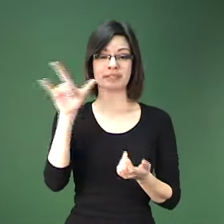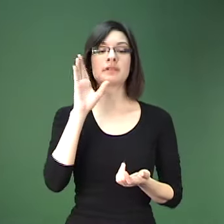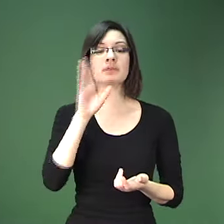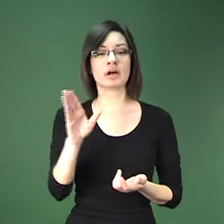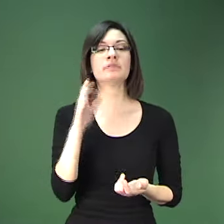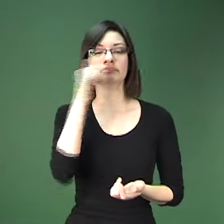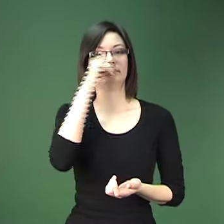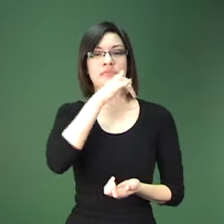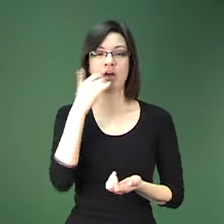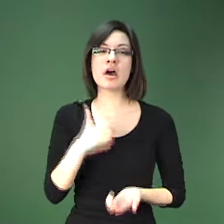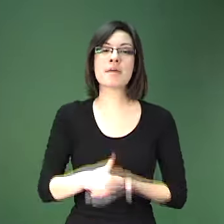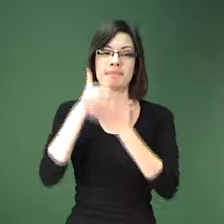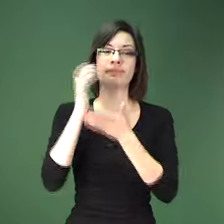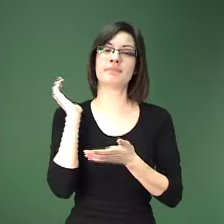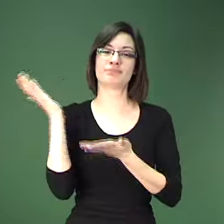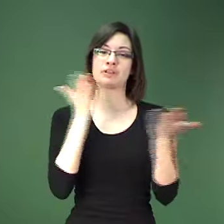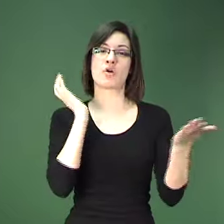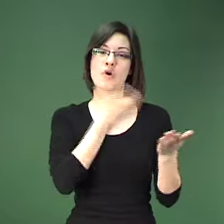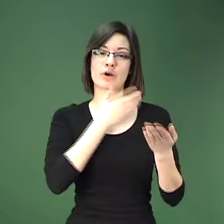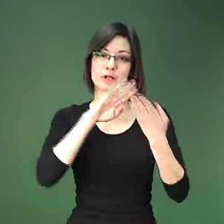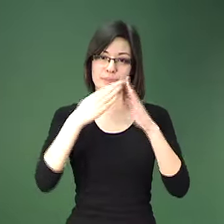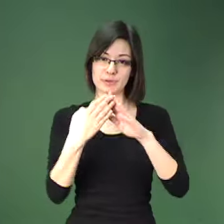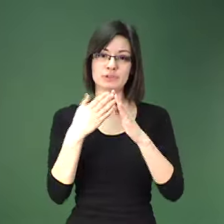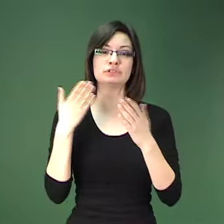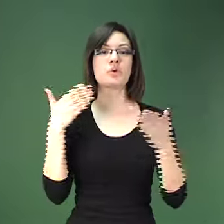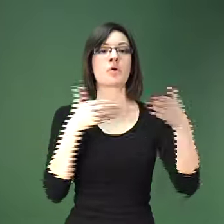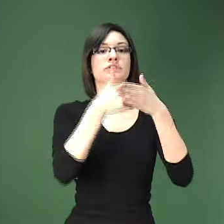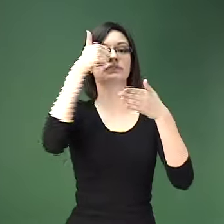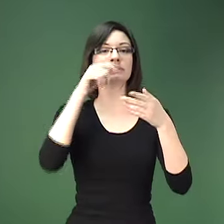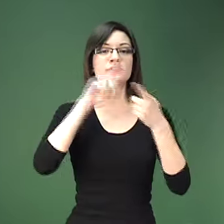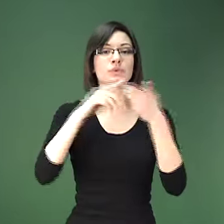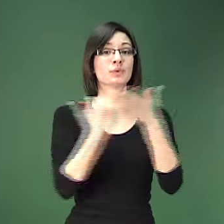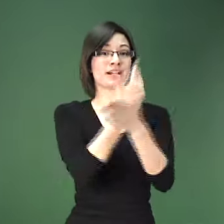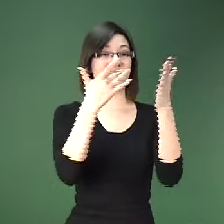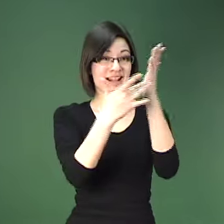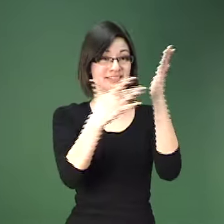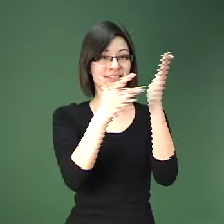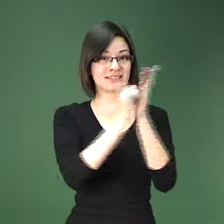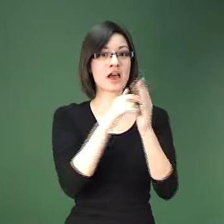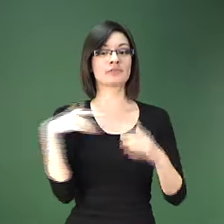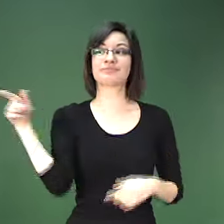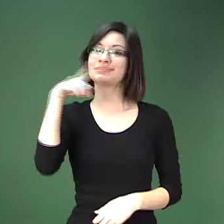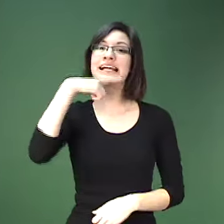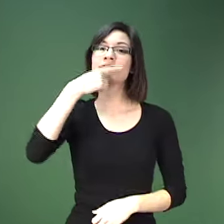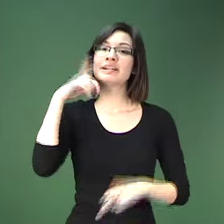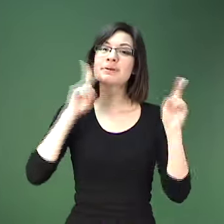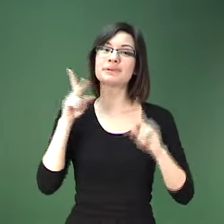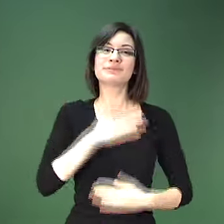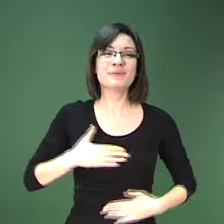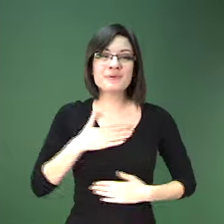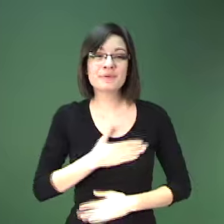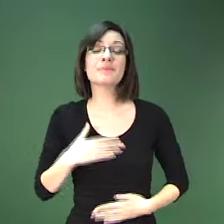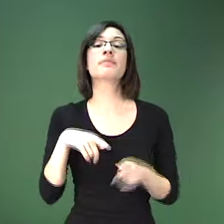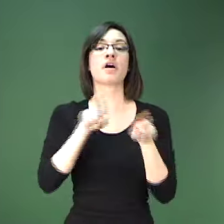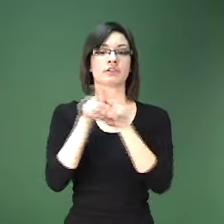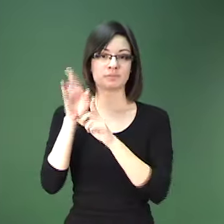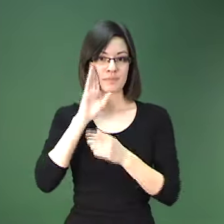This bill will bring our community closer to equal access to new technology that our hearing peers enjoy.